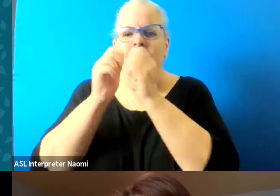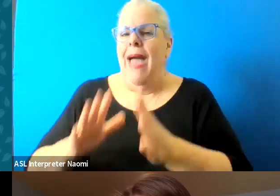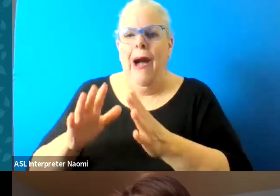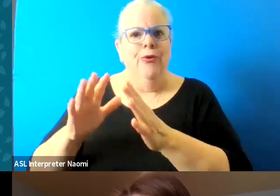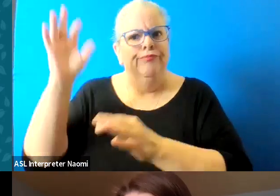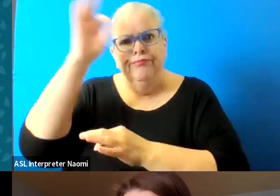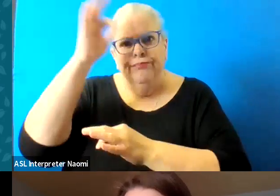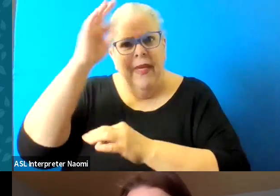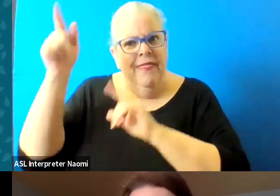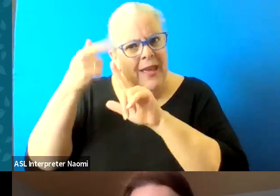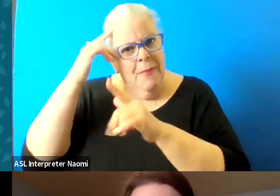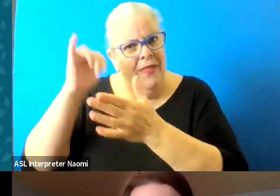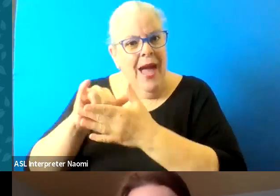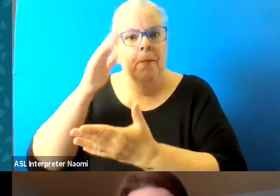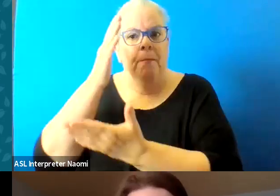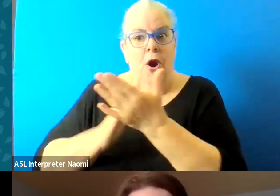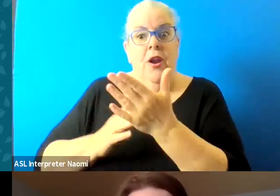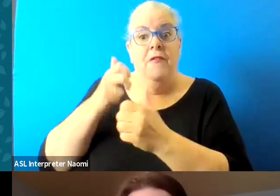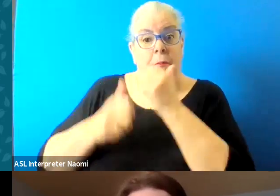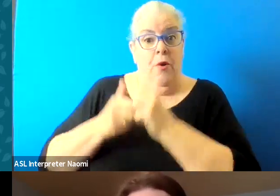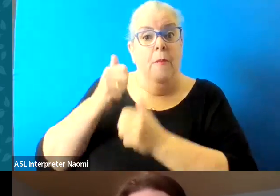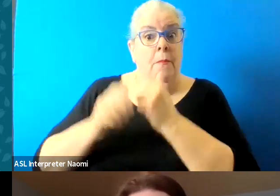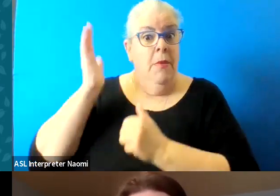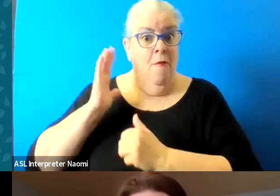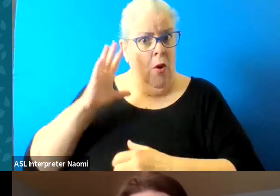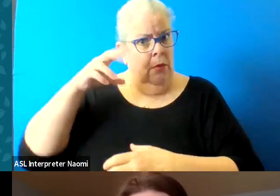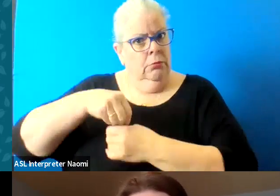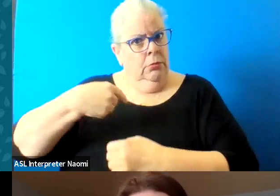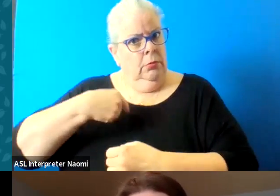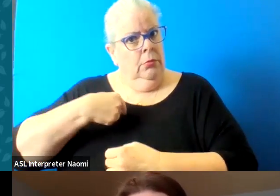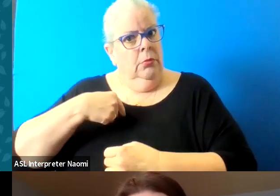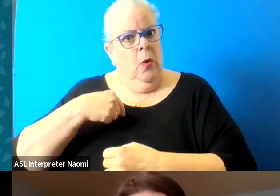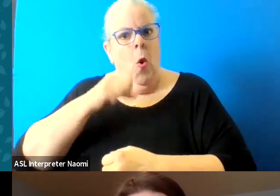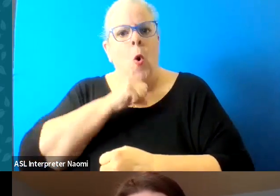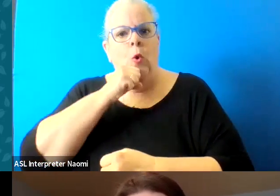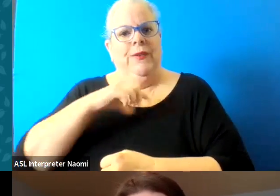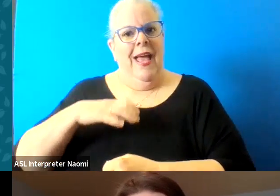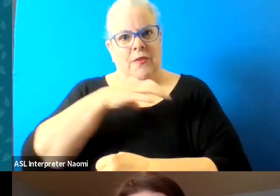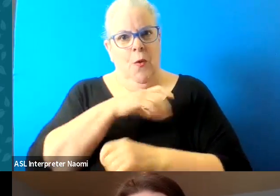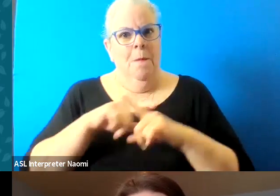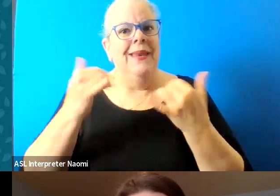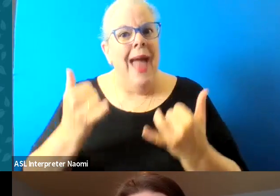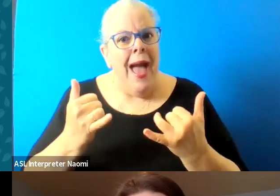And I was part of the problem before and in the old council but we're really making a much bigger effort these days.